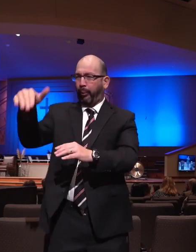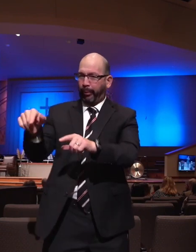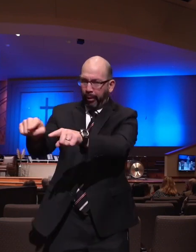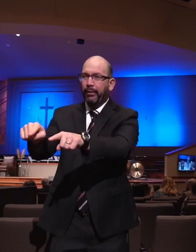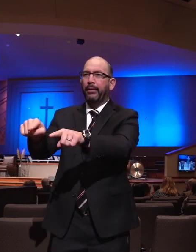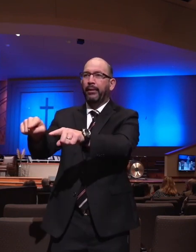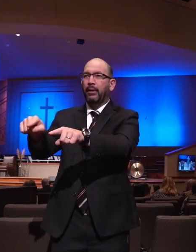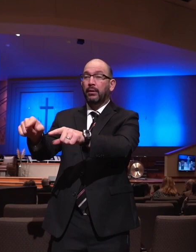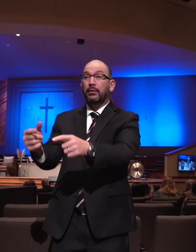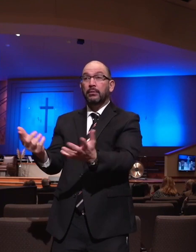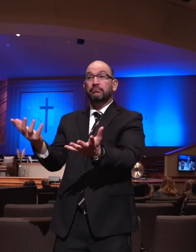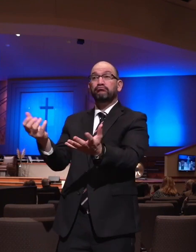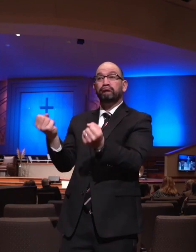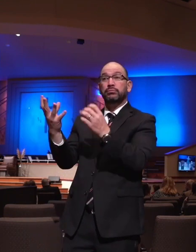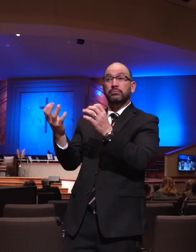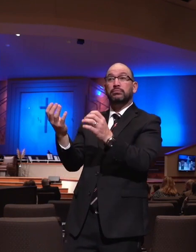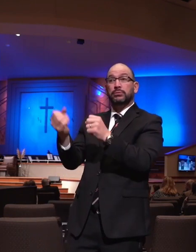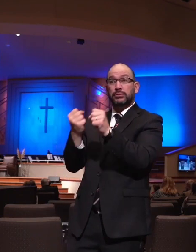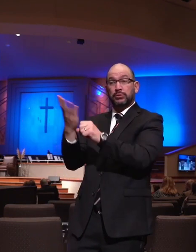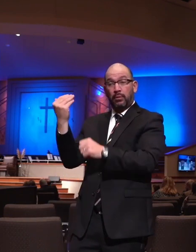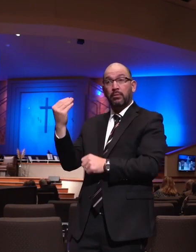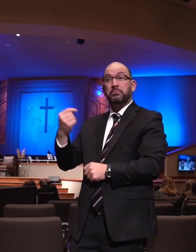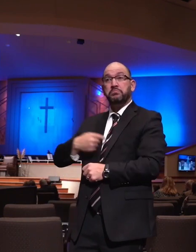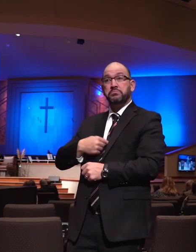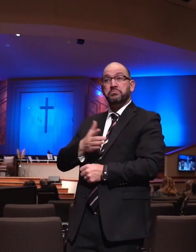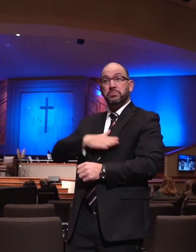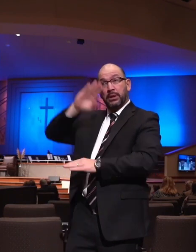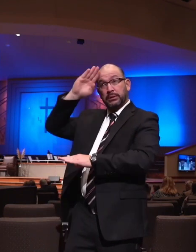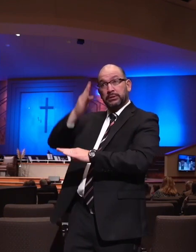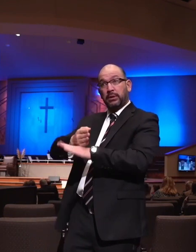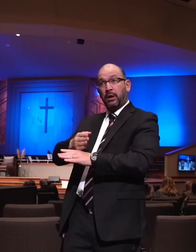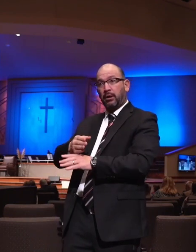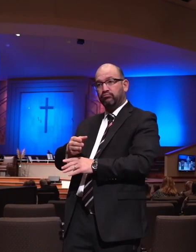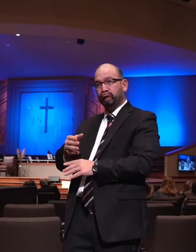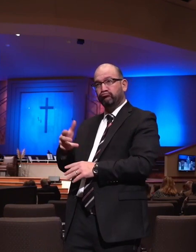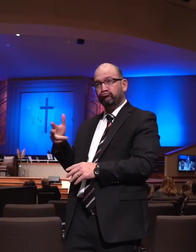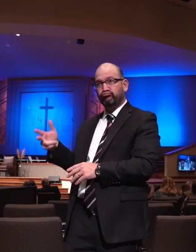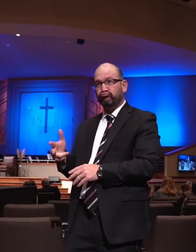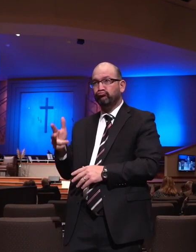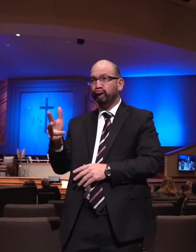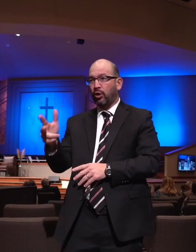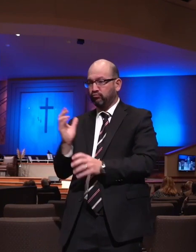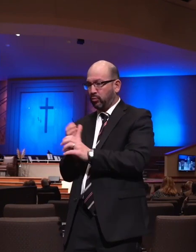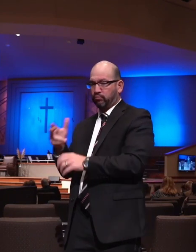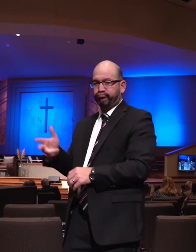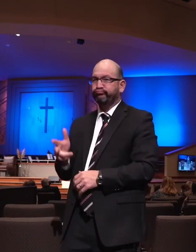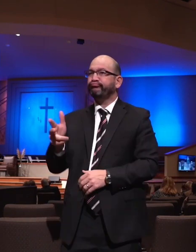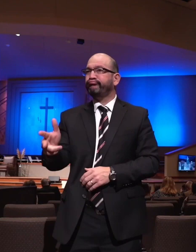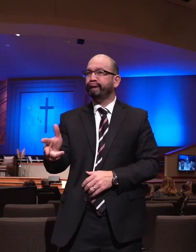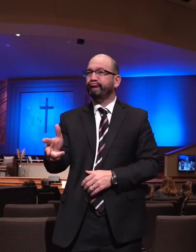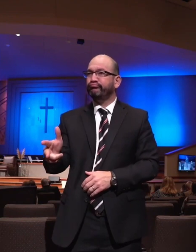the traffic light it's one of the busiest traffic lights in the city of Pensacola and Luke was with me and he was a young teen